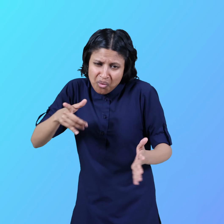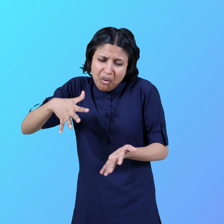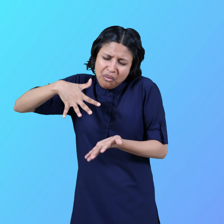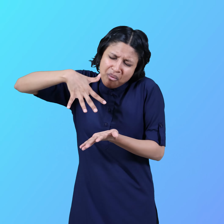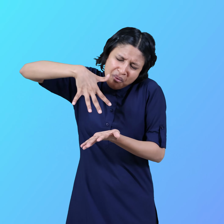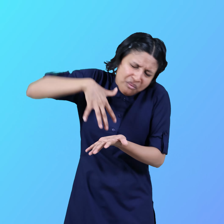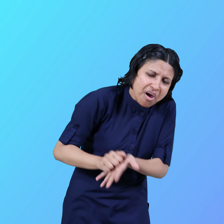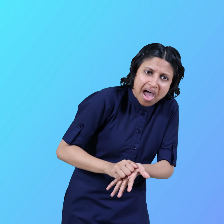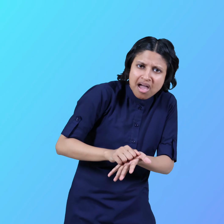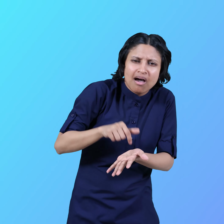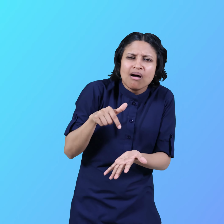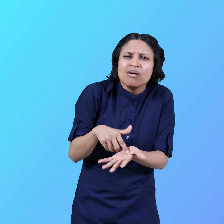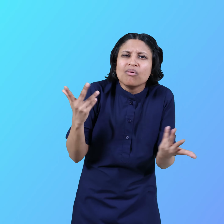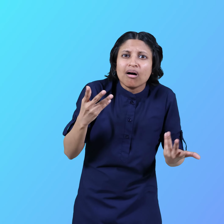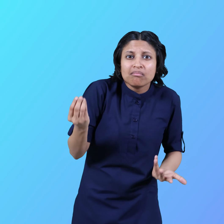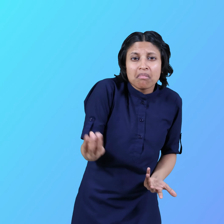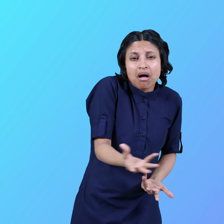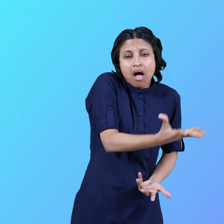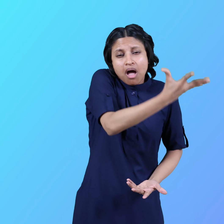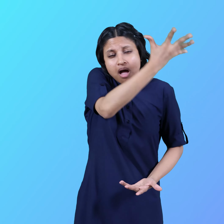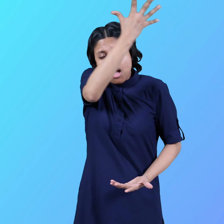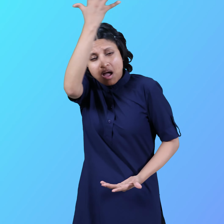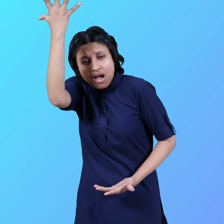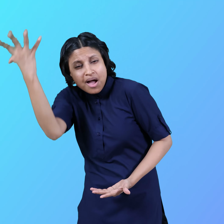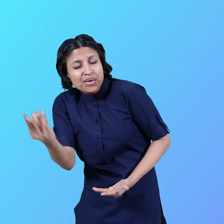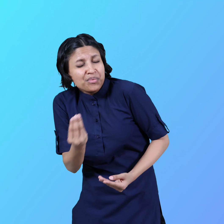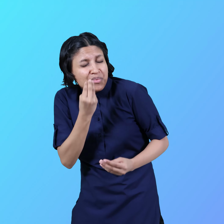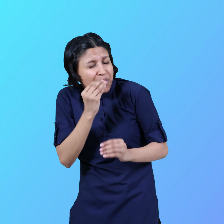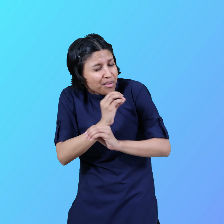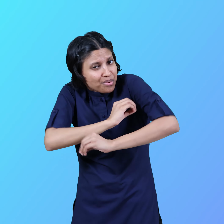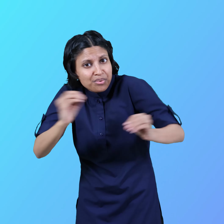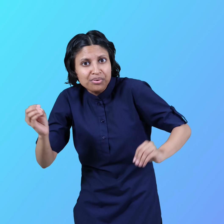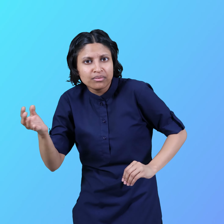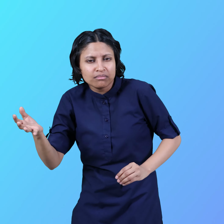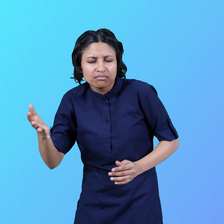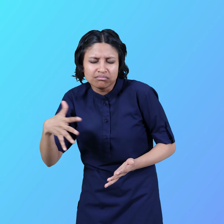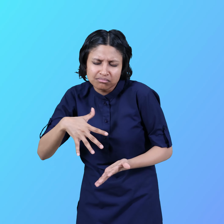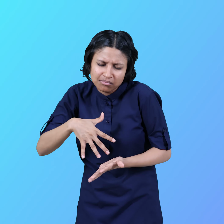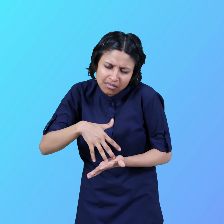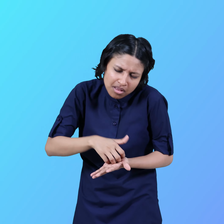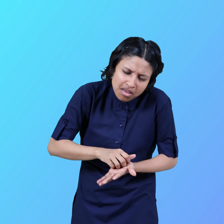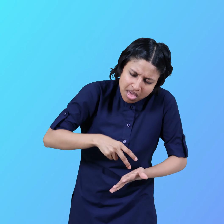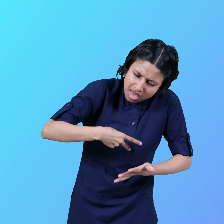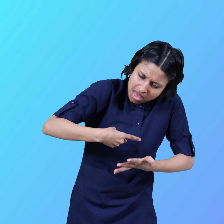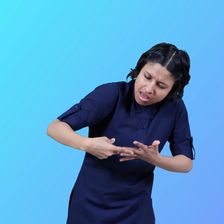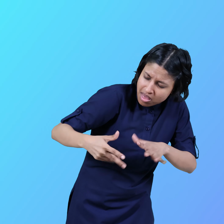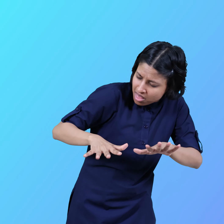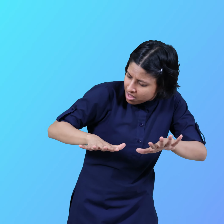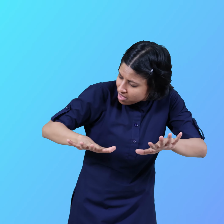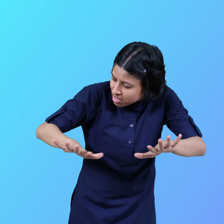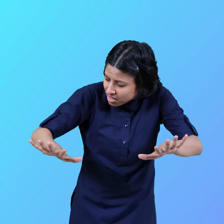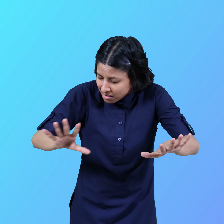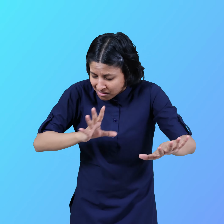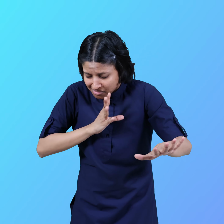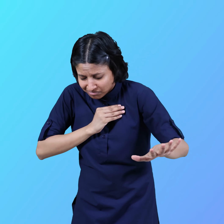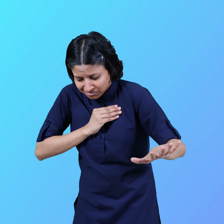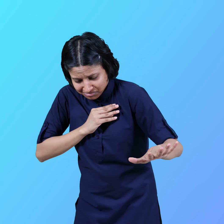Saul was also very weak because he had not eaten any food all that day and night.